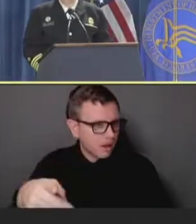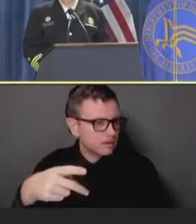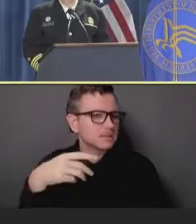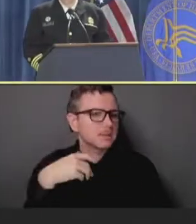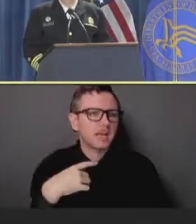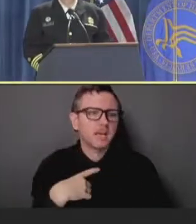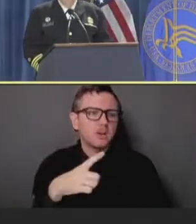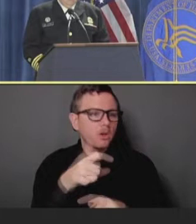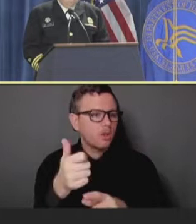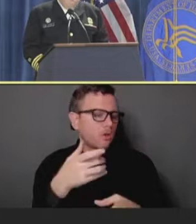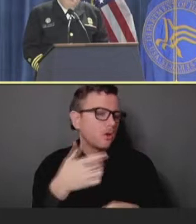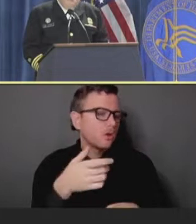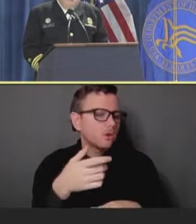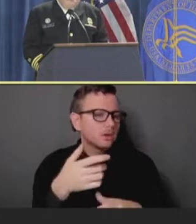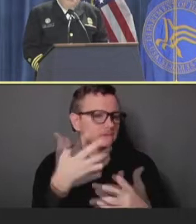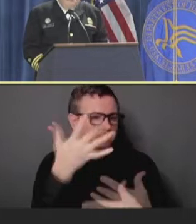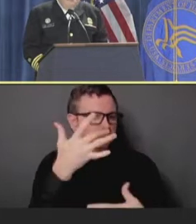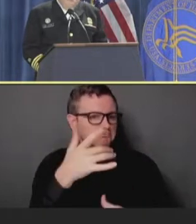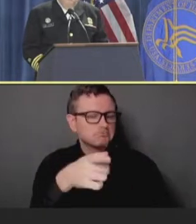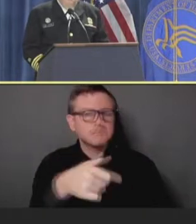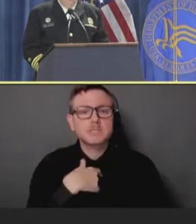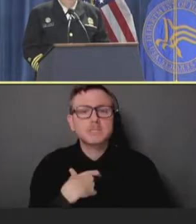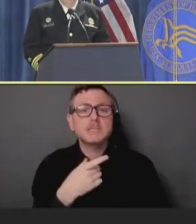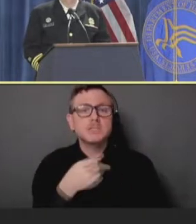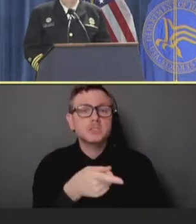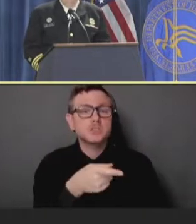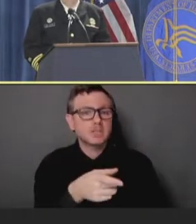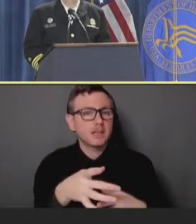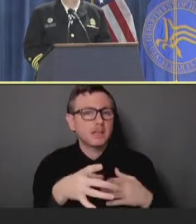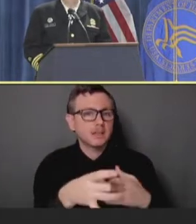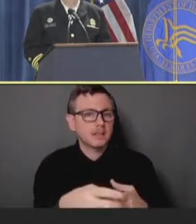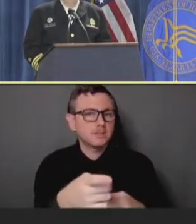She leads by example, yesterday she tweeted about getting her updated COVID-19 vaccine